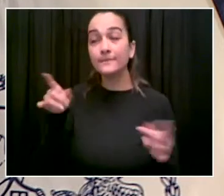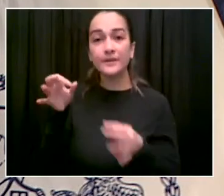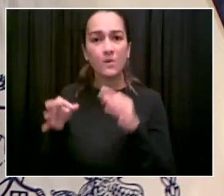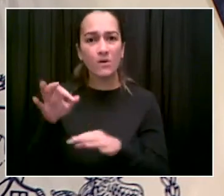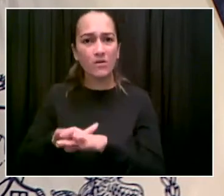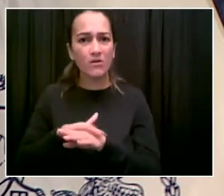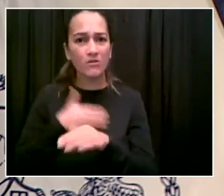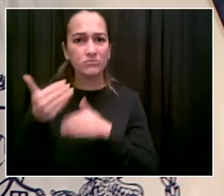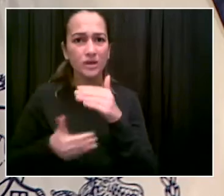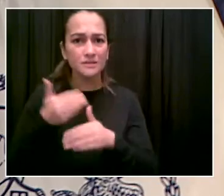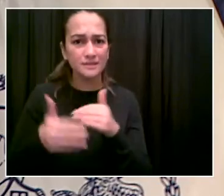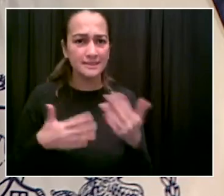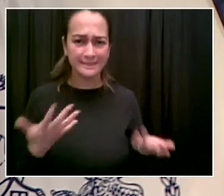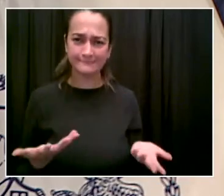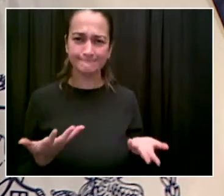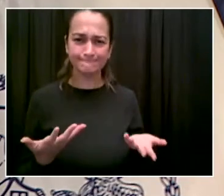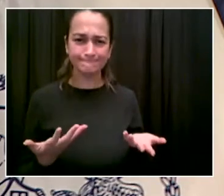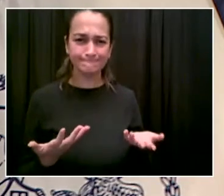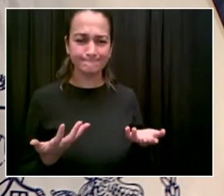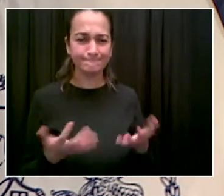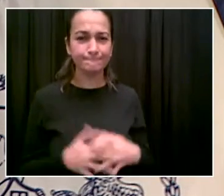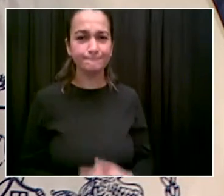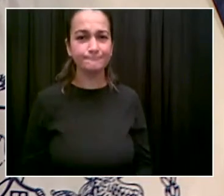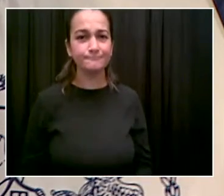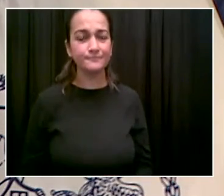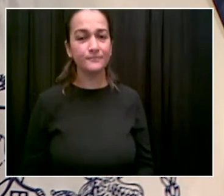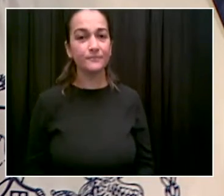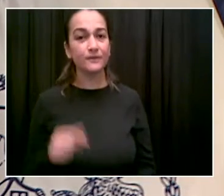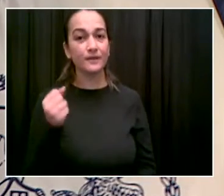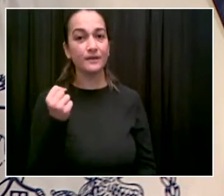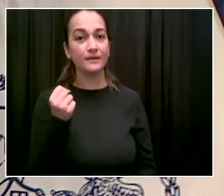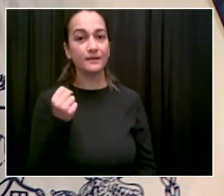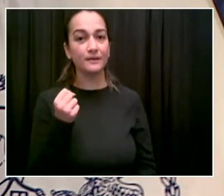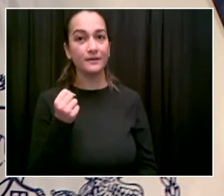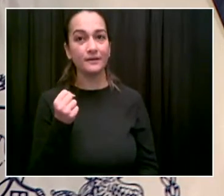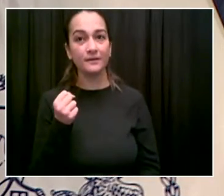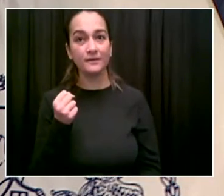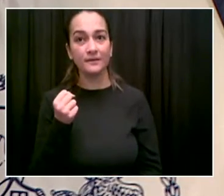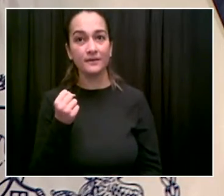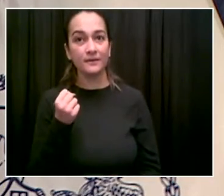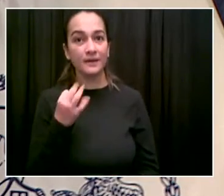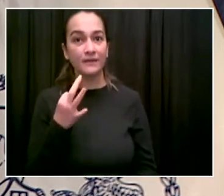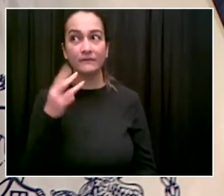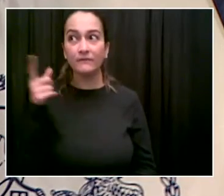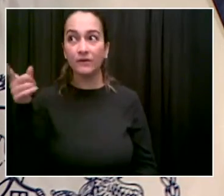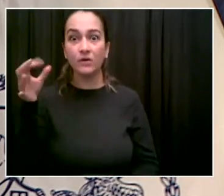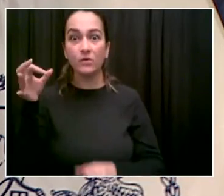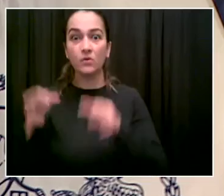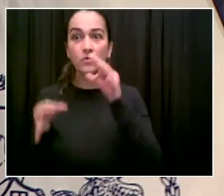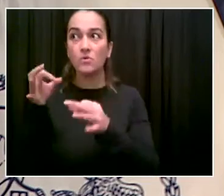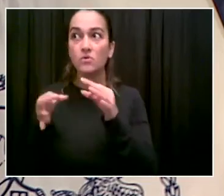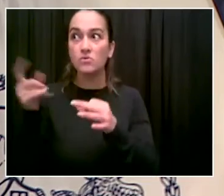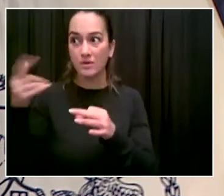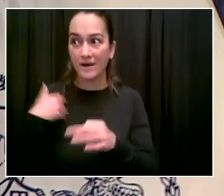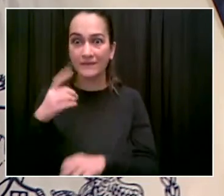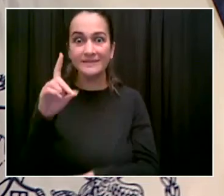SYSTEM IS SLOW, BUT IF YOU CAN'T GET THE INMATE'S TO SHOW UP AND